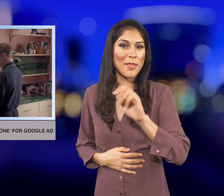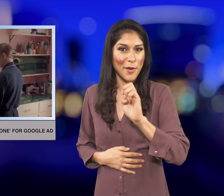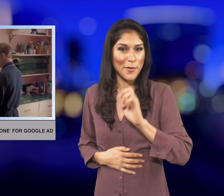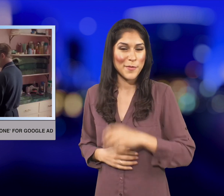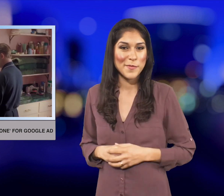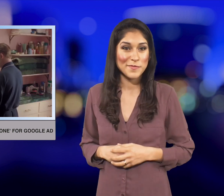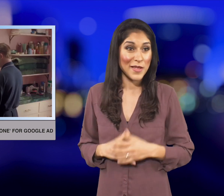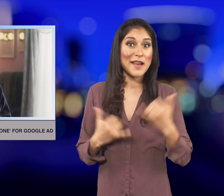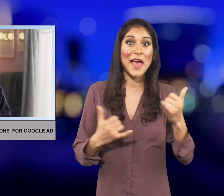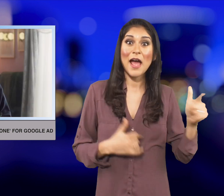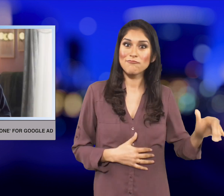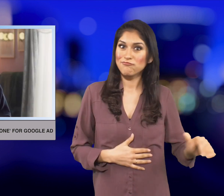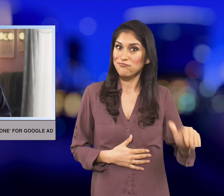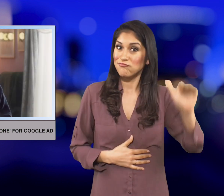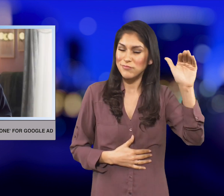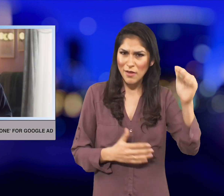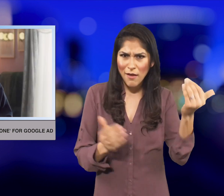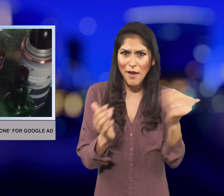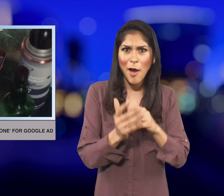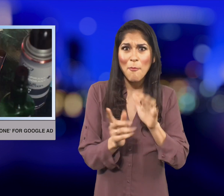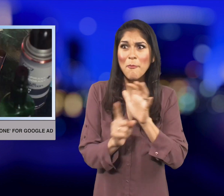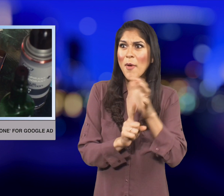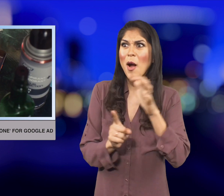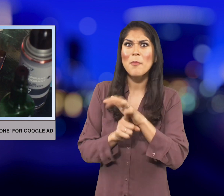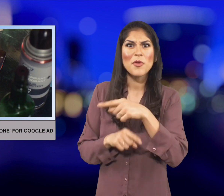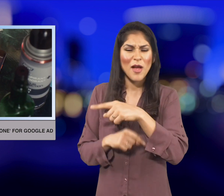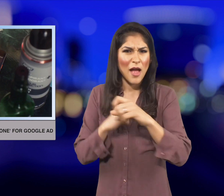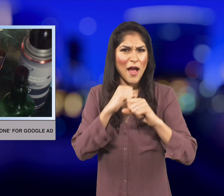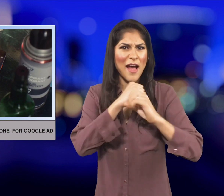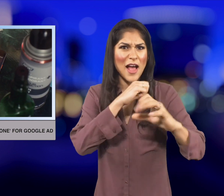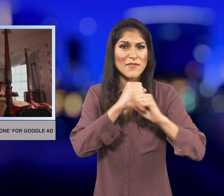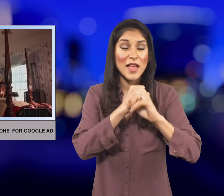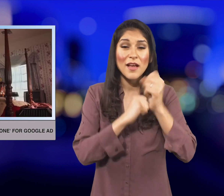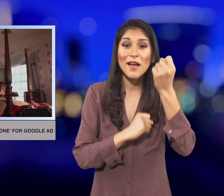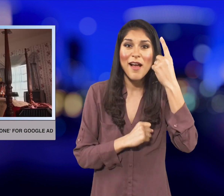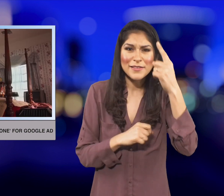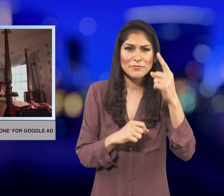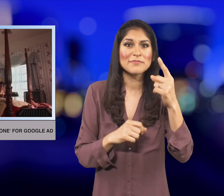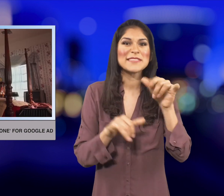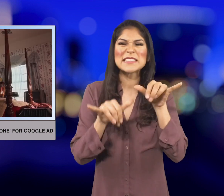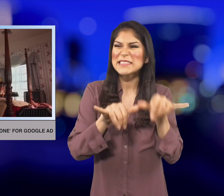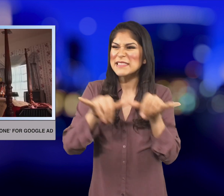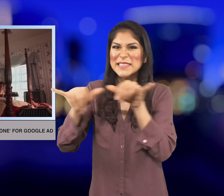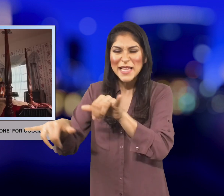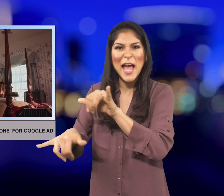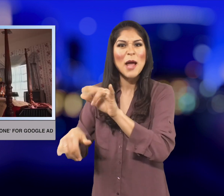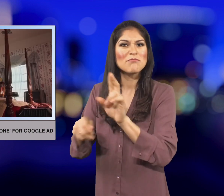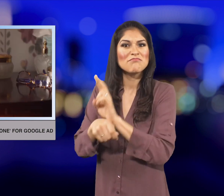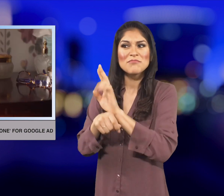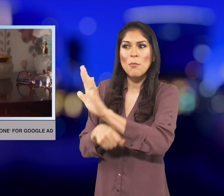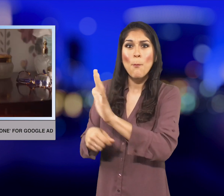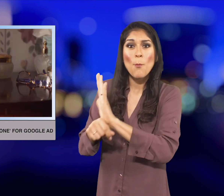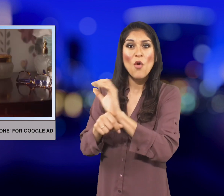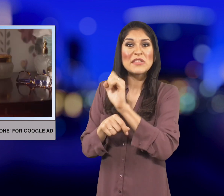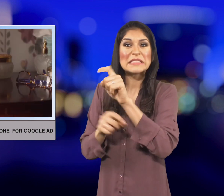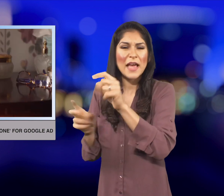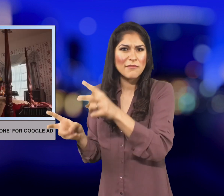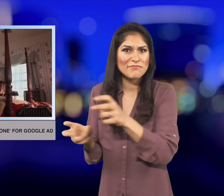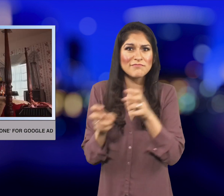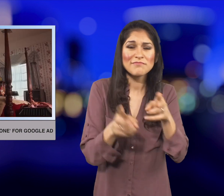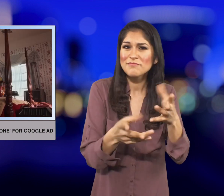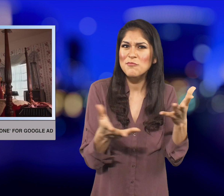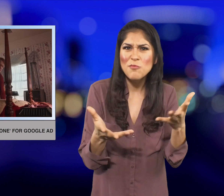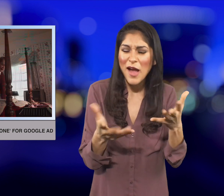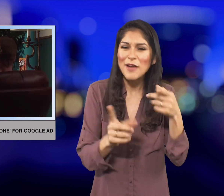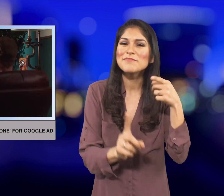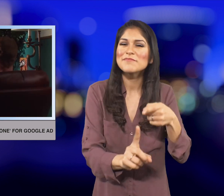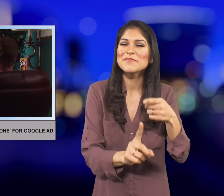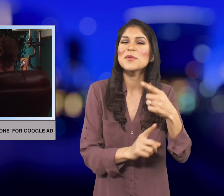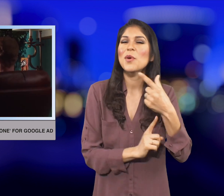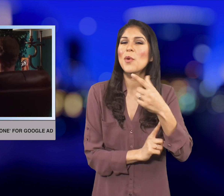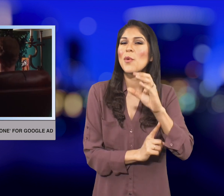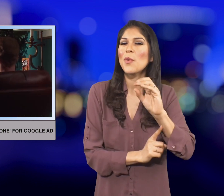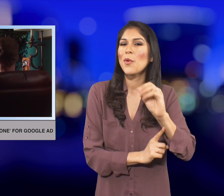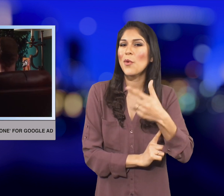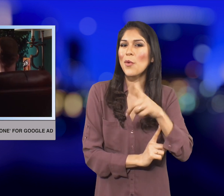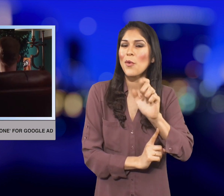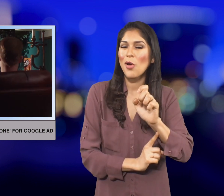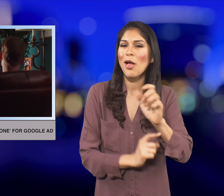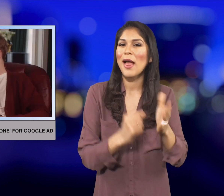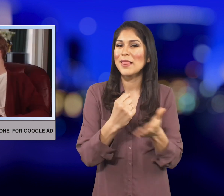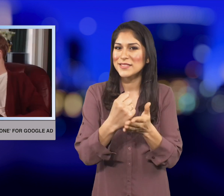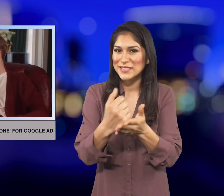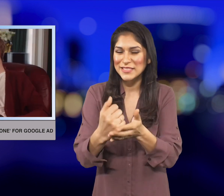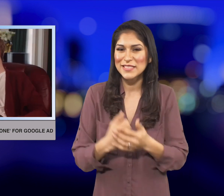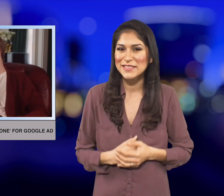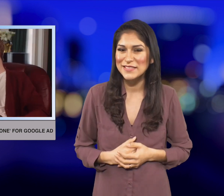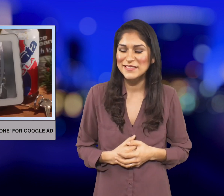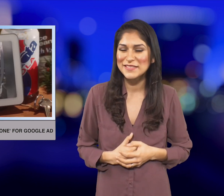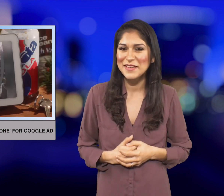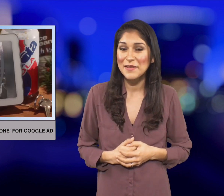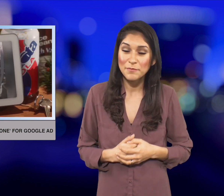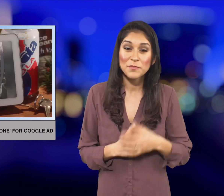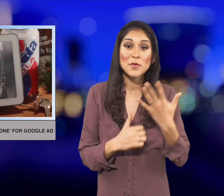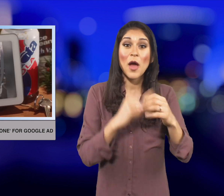Alone" in a new set of advertisements for Google Assistant.